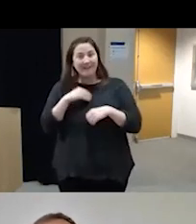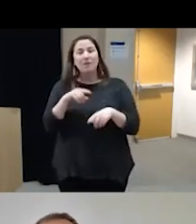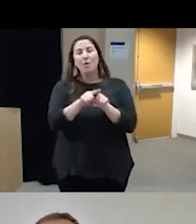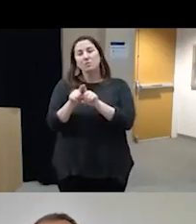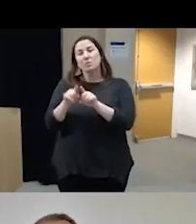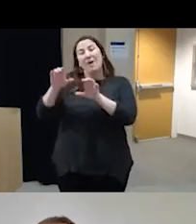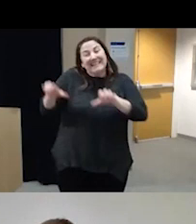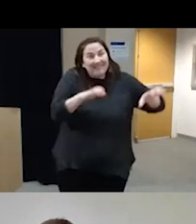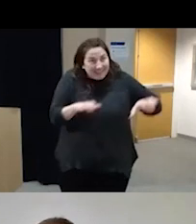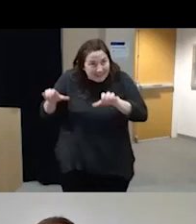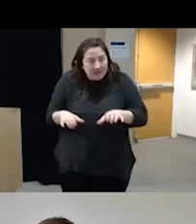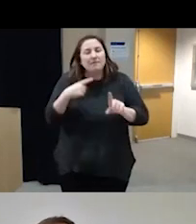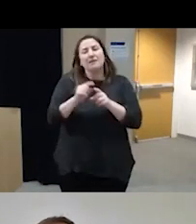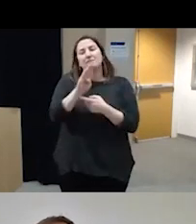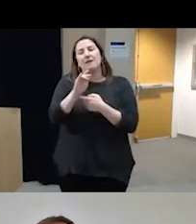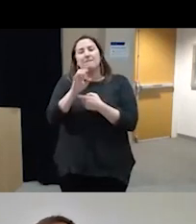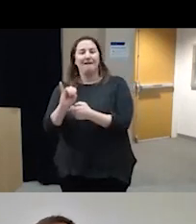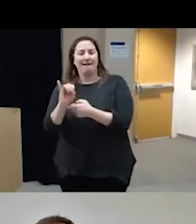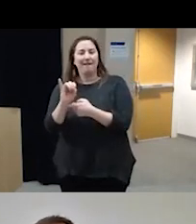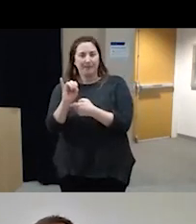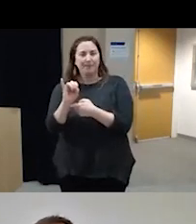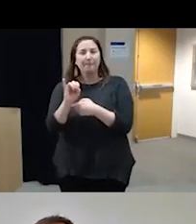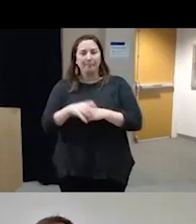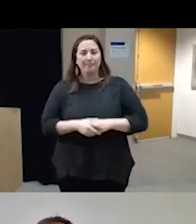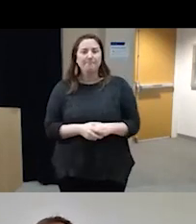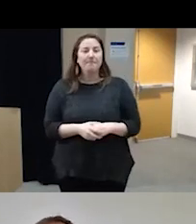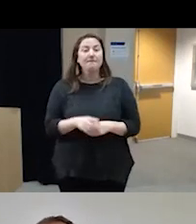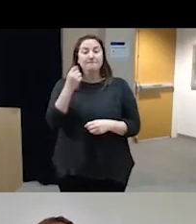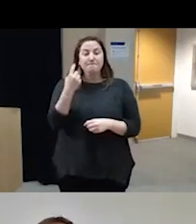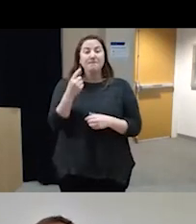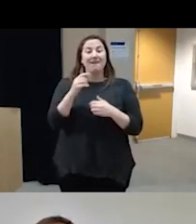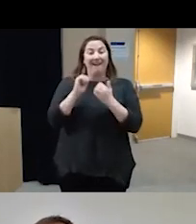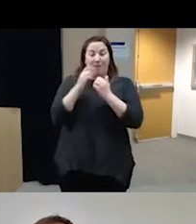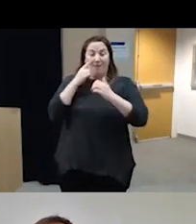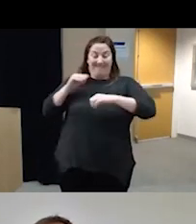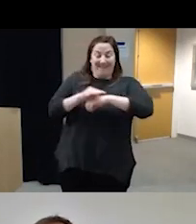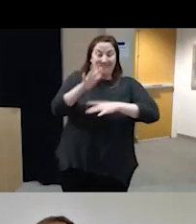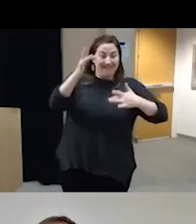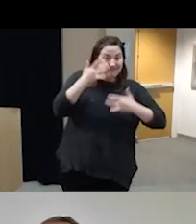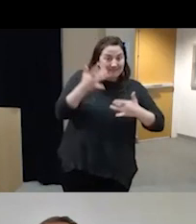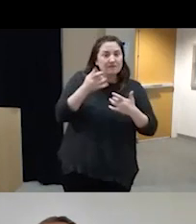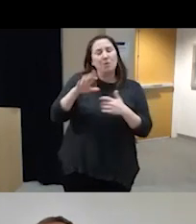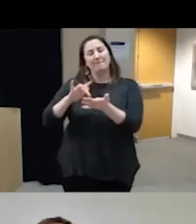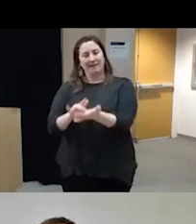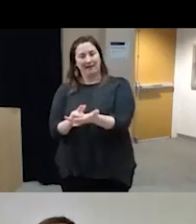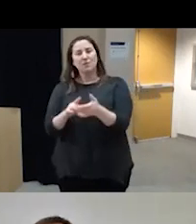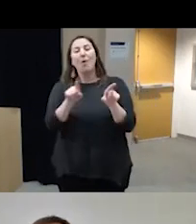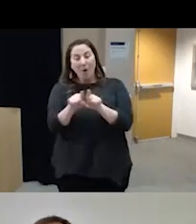and why the effect on the illness or the medication itself? We have also mediating factors.